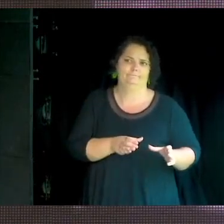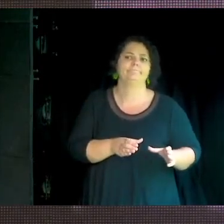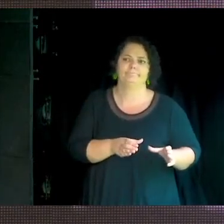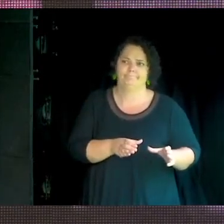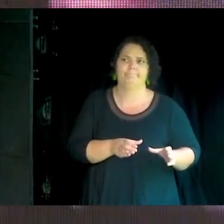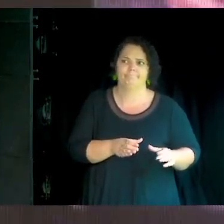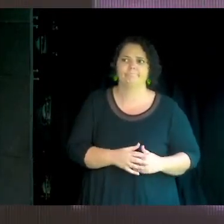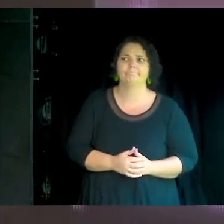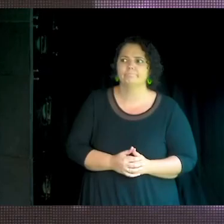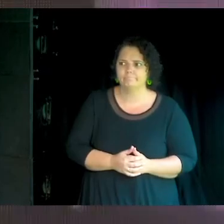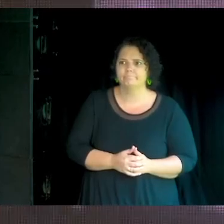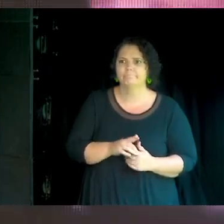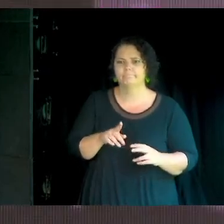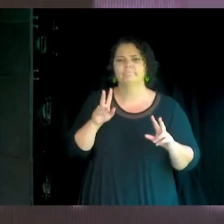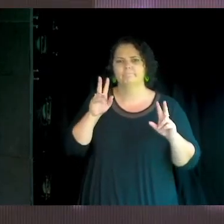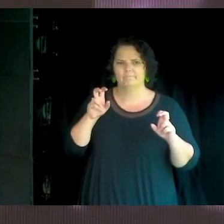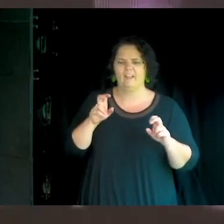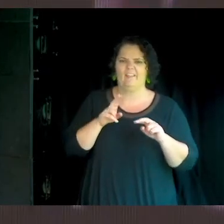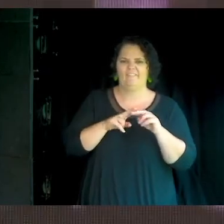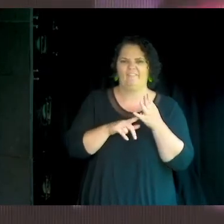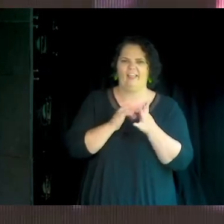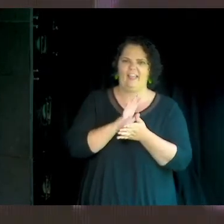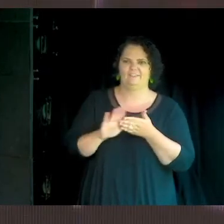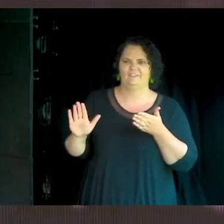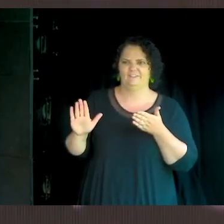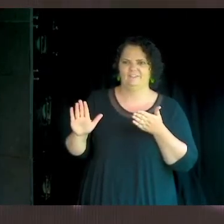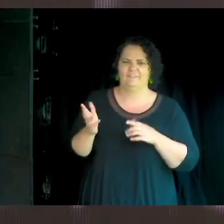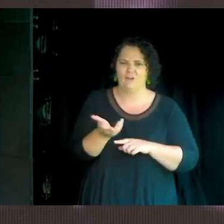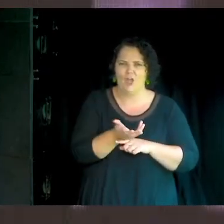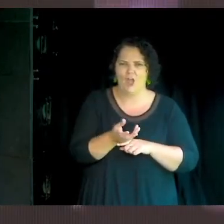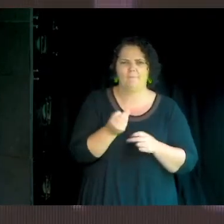what you call the flat fry the flash right yes this is only the first step so when you see the